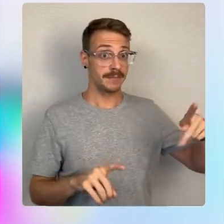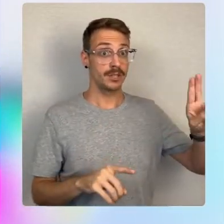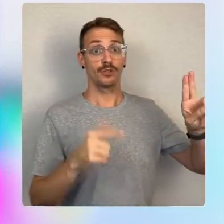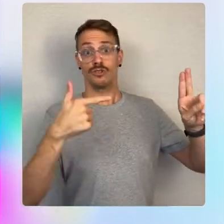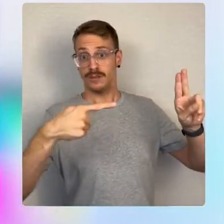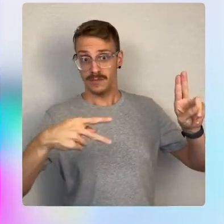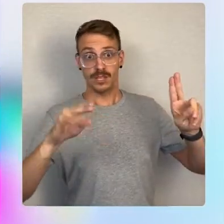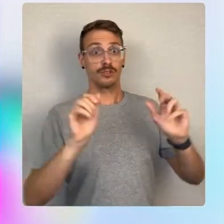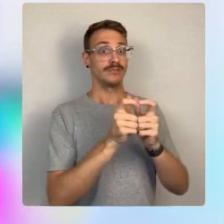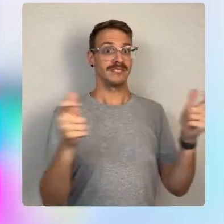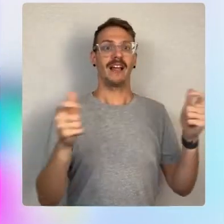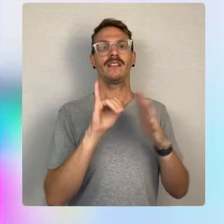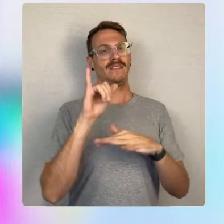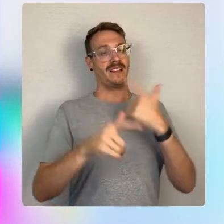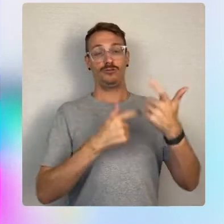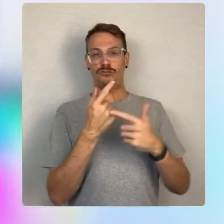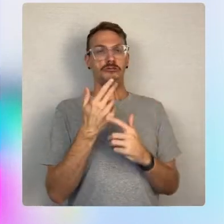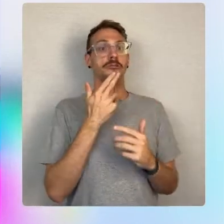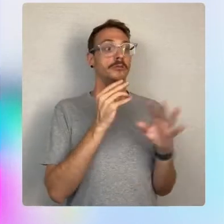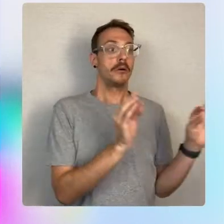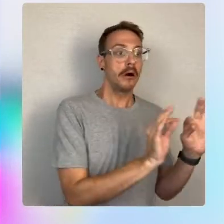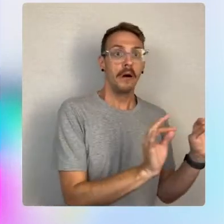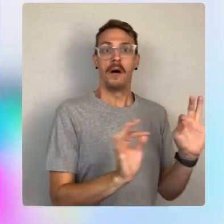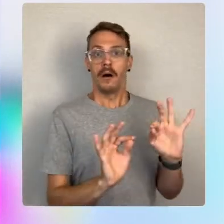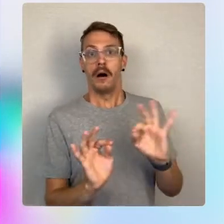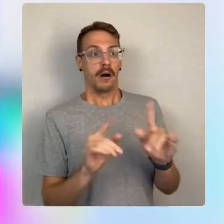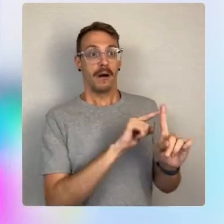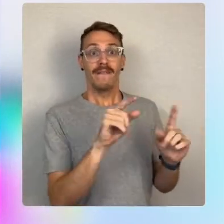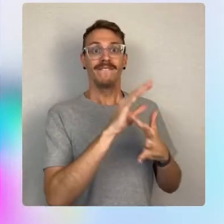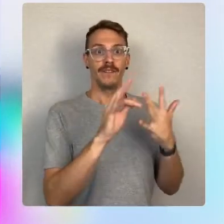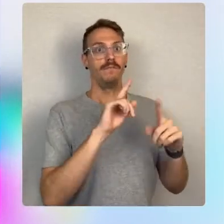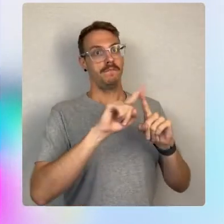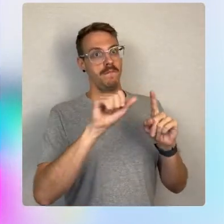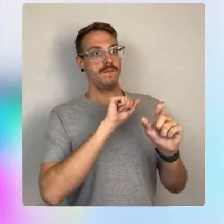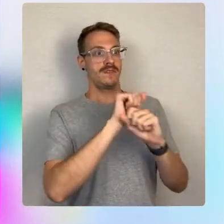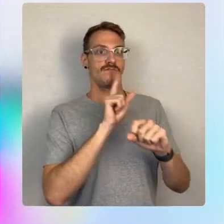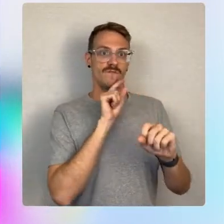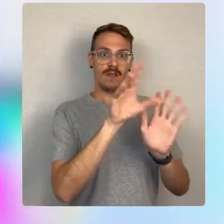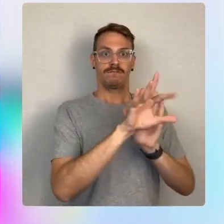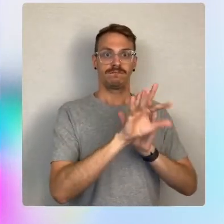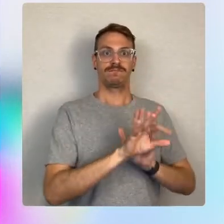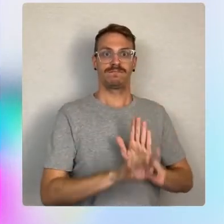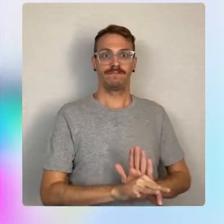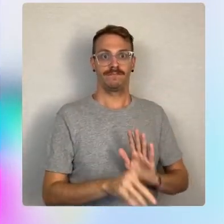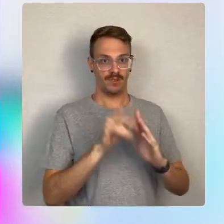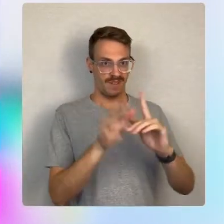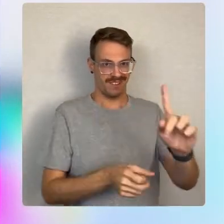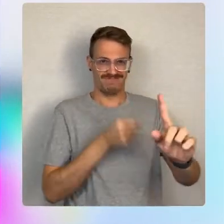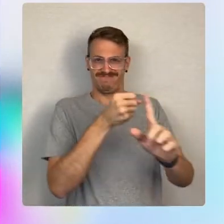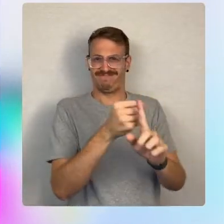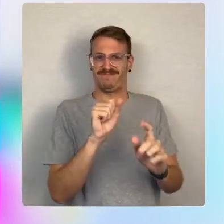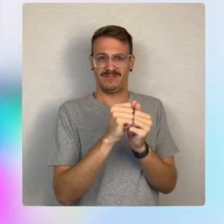these are just a small amount of features that you can tweak with Meta Avatars SDK.